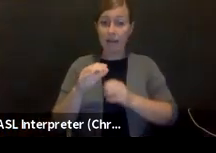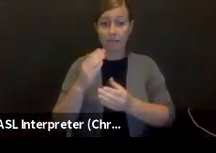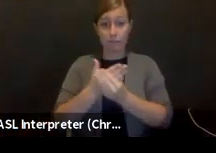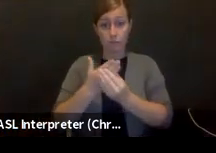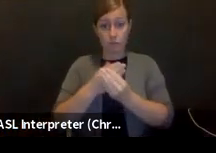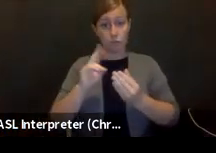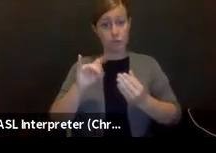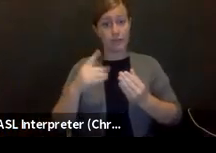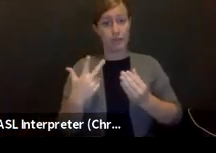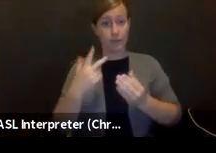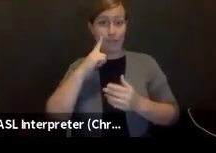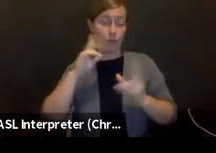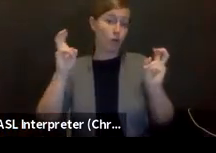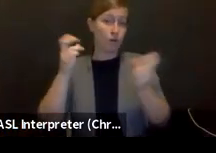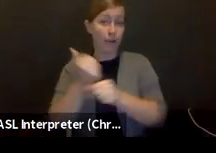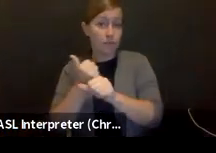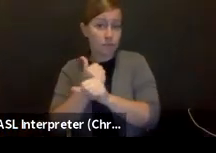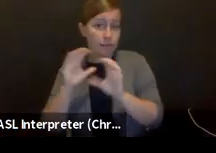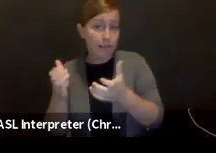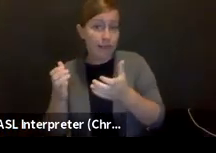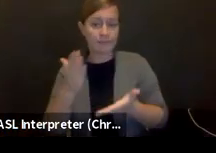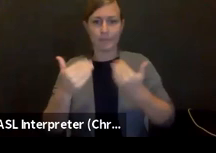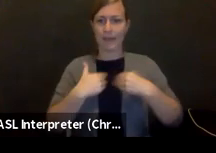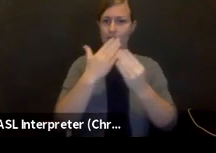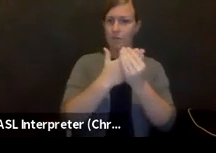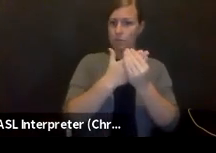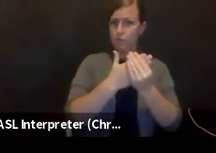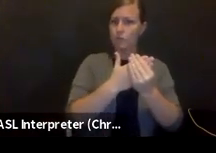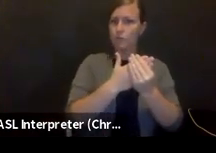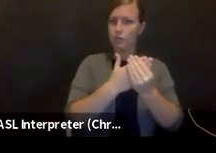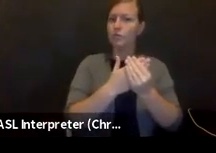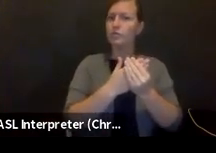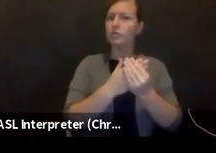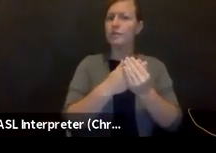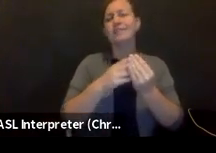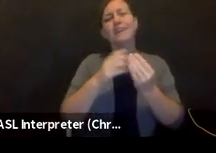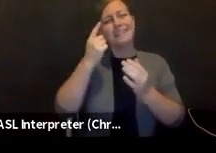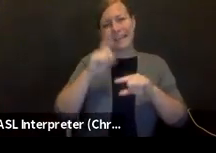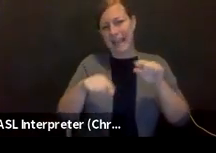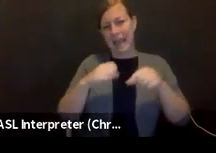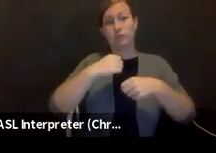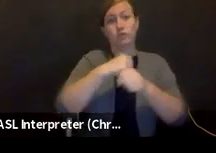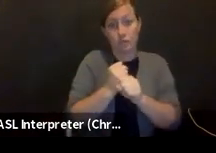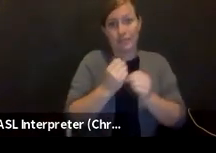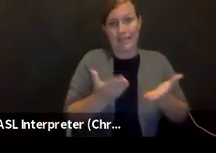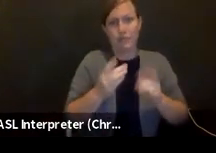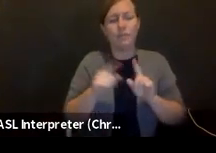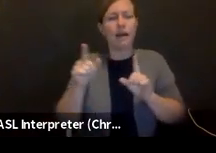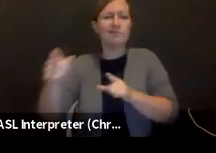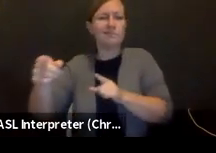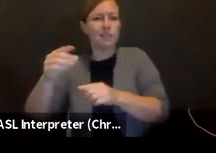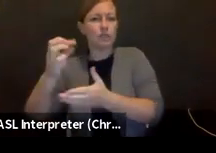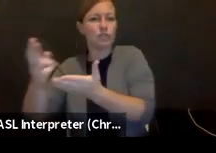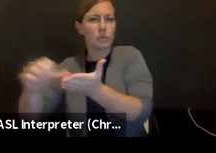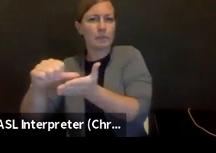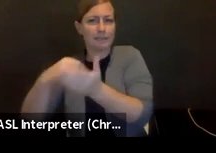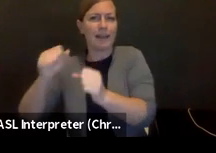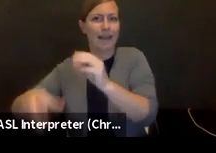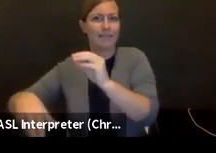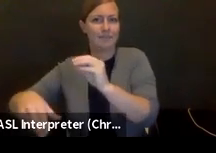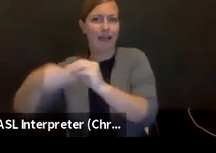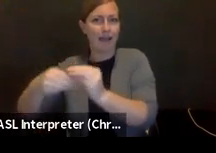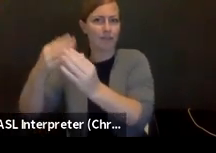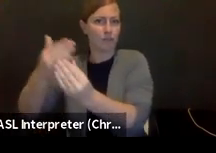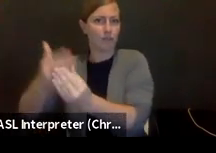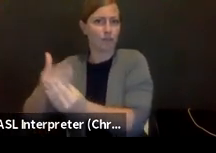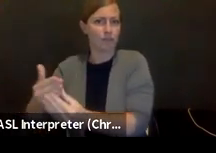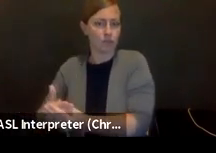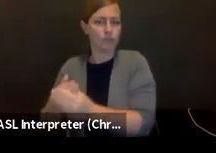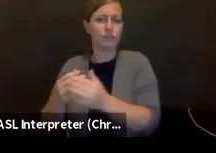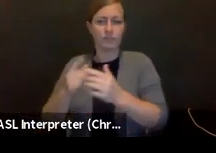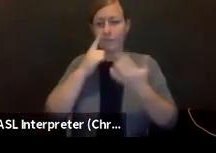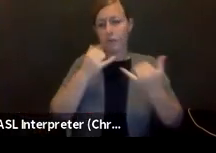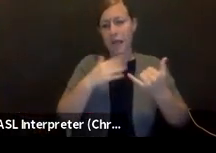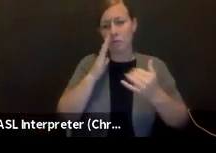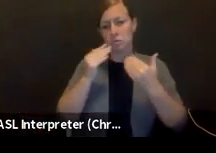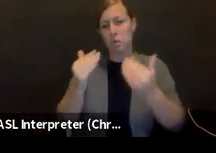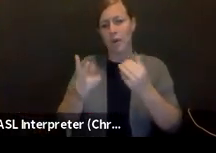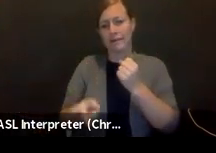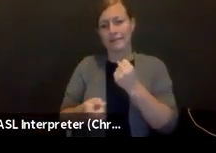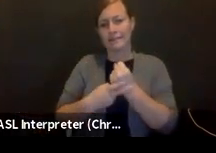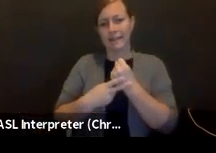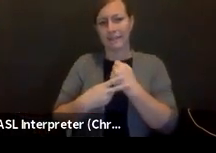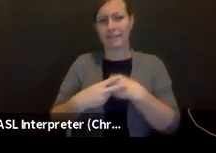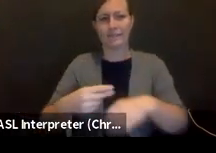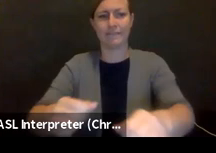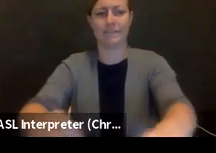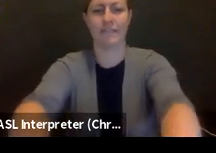ESD 189 - Amy Colburn: Maybe I have a folder, I would have to create them in the resources area, but I could create a folder for all of my algebra stuff so for now I'll just go ahead and just save a copy. And just so we can see it.